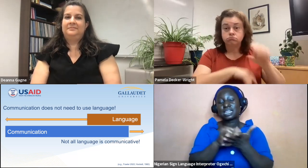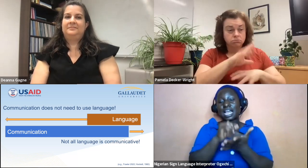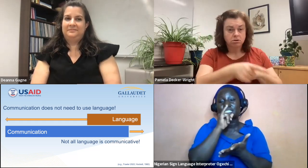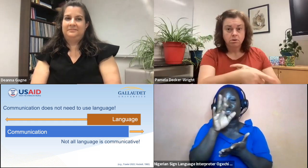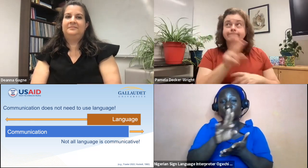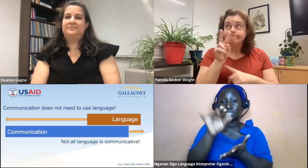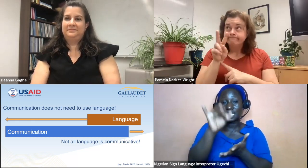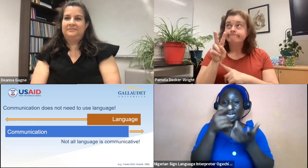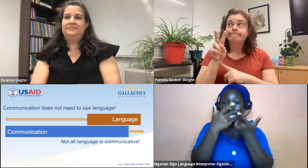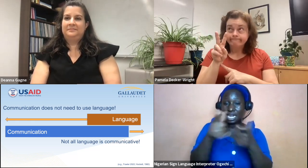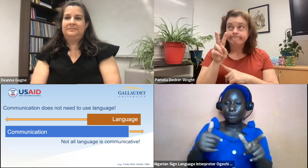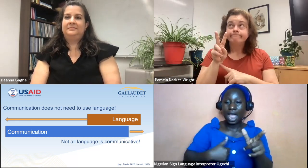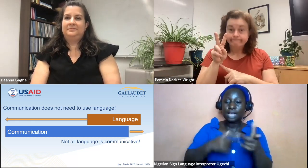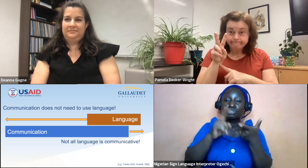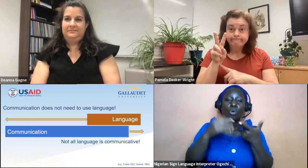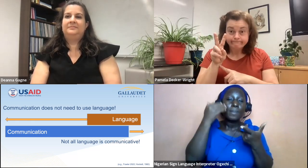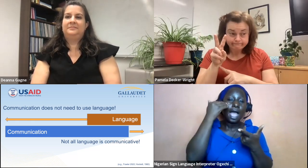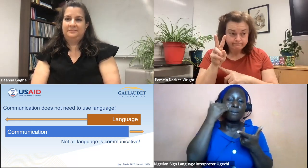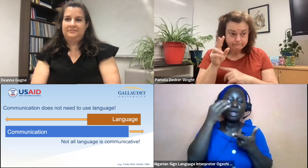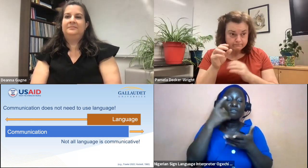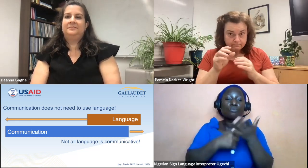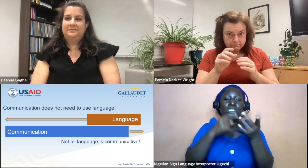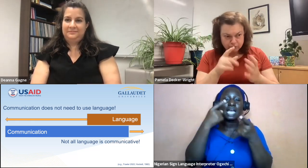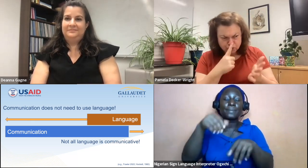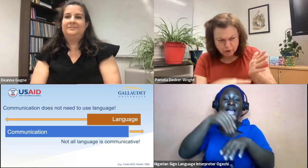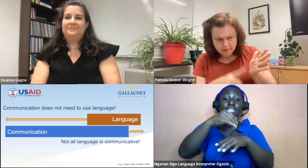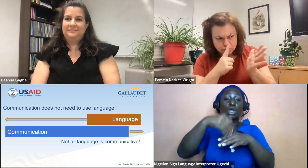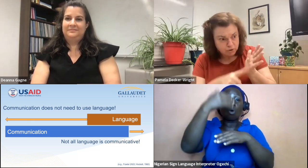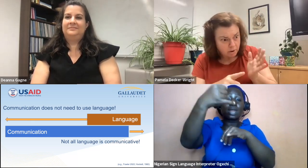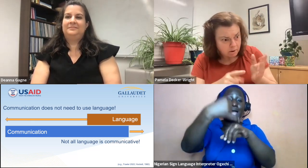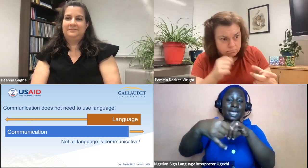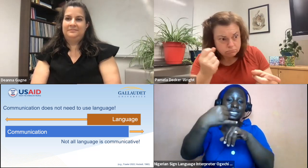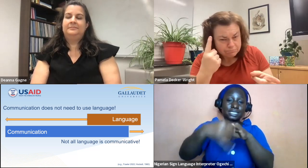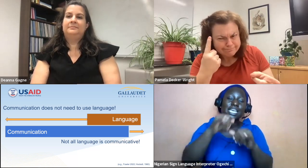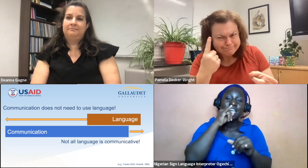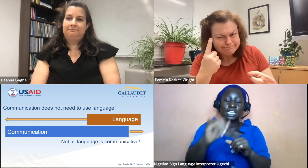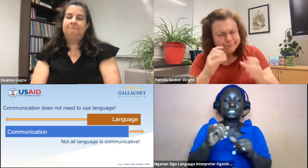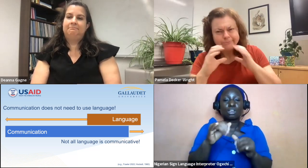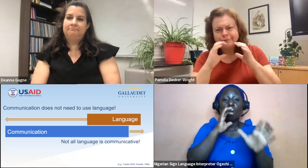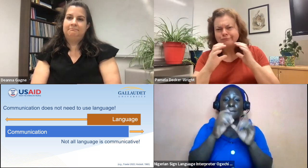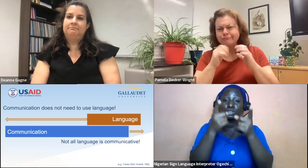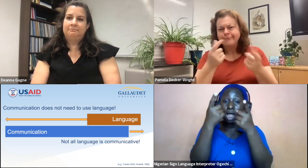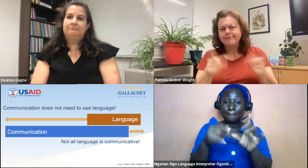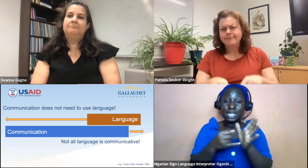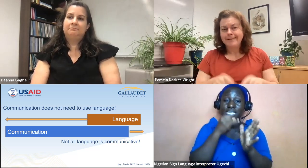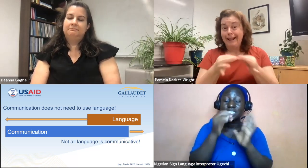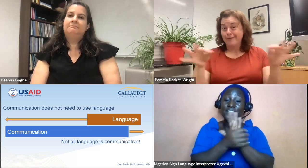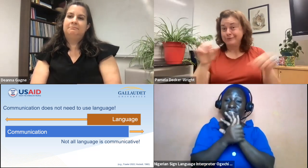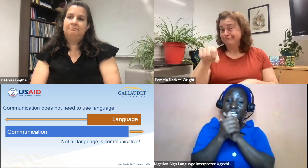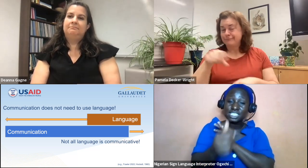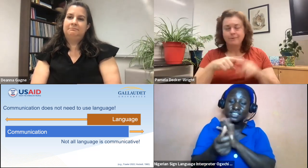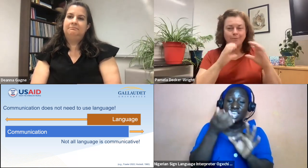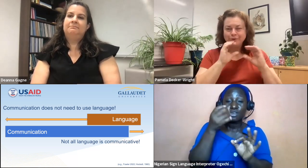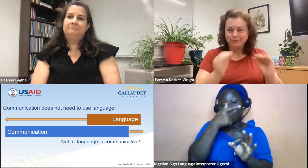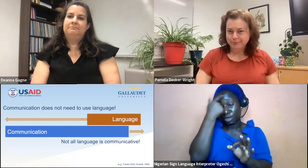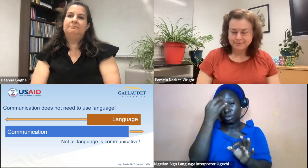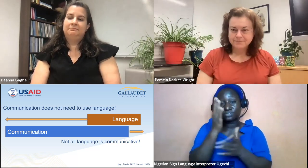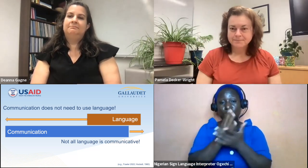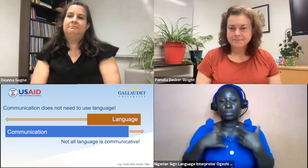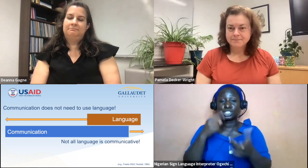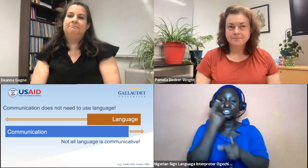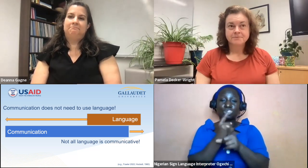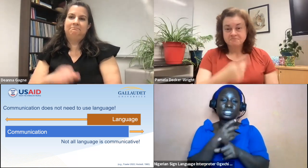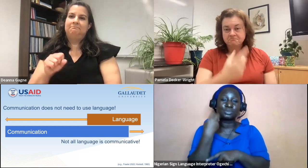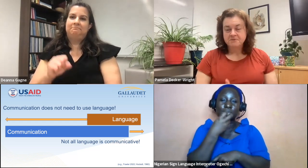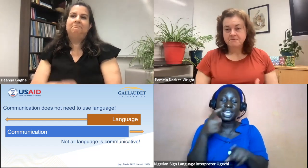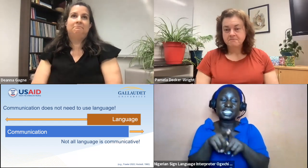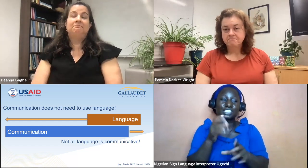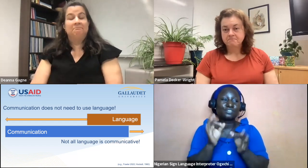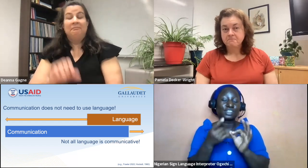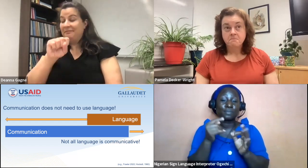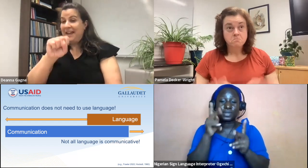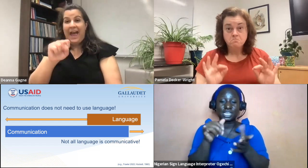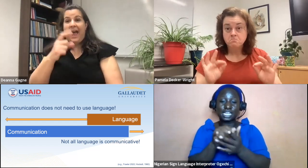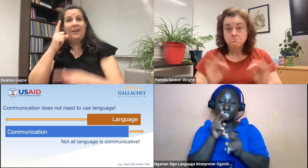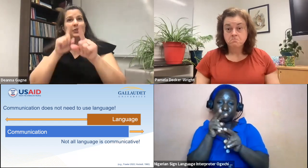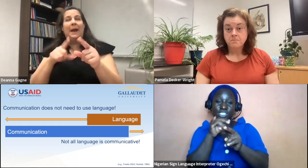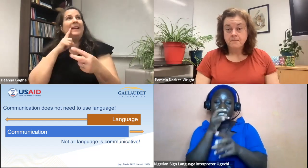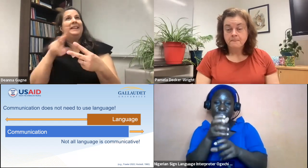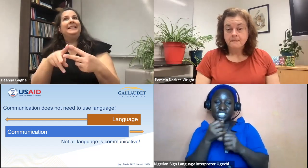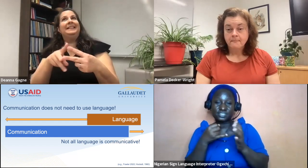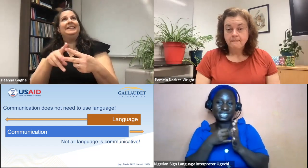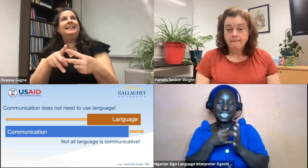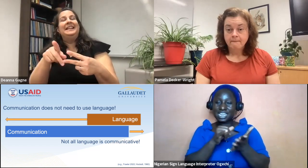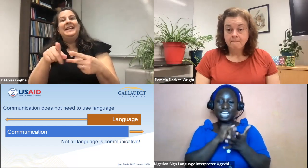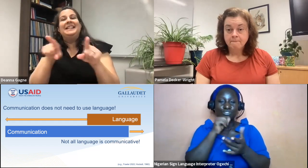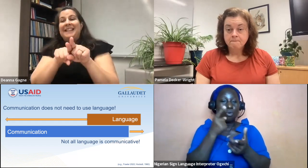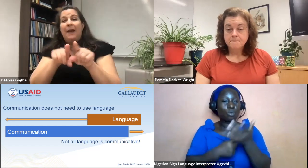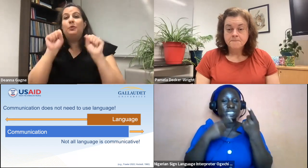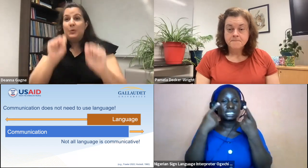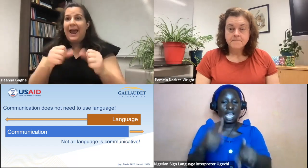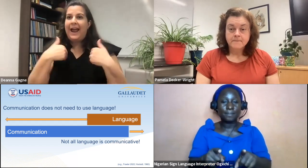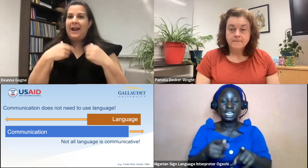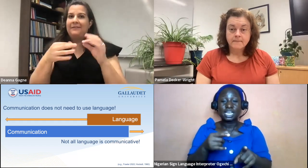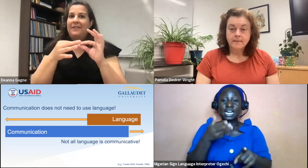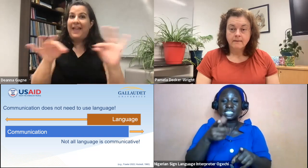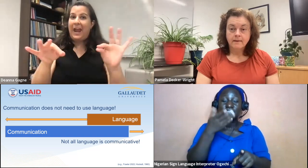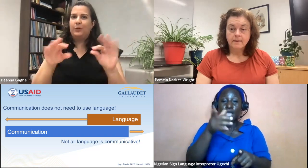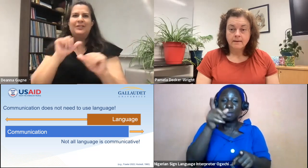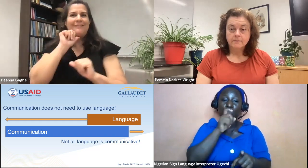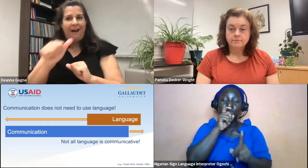Because if someone is just speaking as if the person watching is receiving it, that's not always happening. So it's a given take, and it's checking in language might be being used. But communication is not happening. You have to be understood by both parties